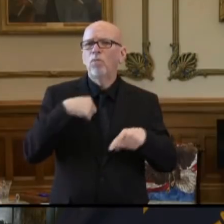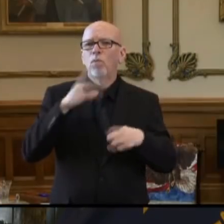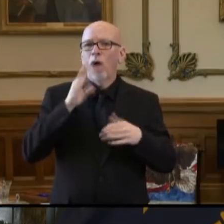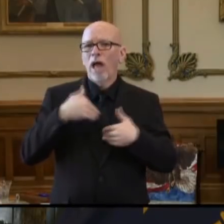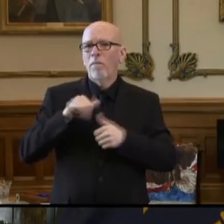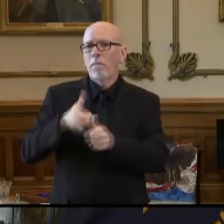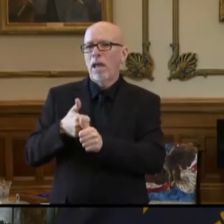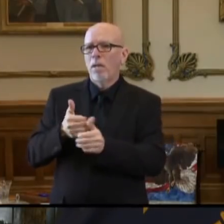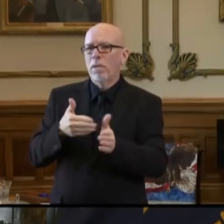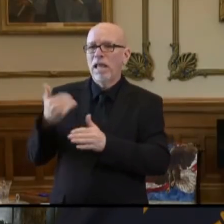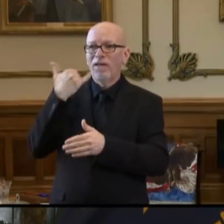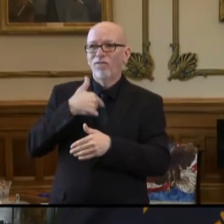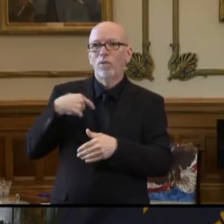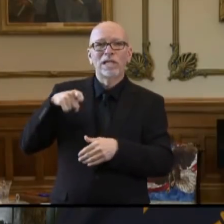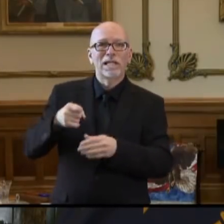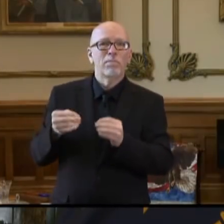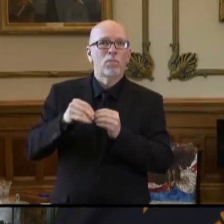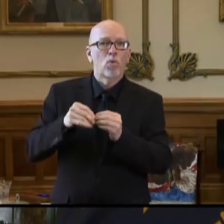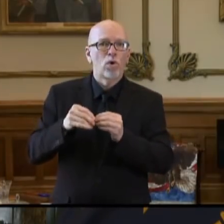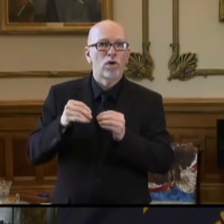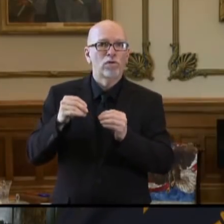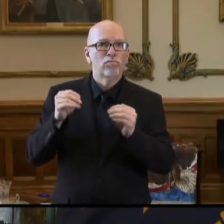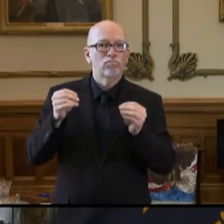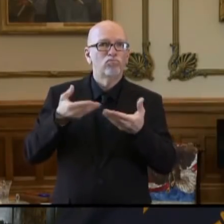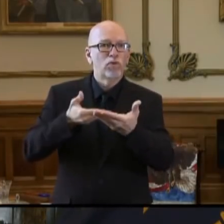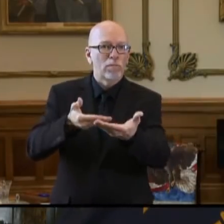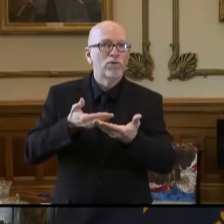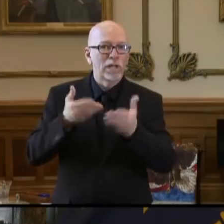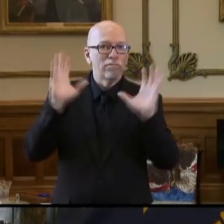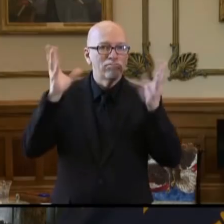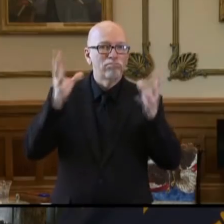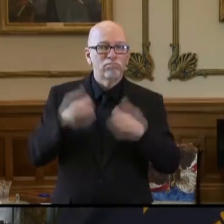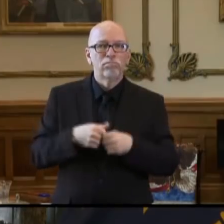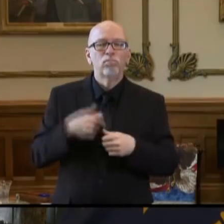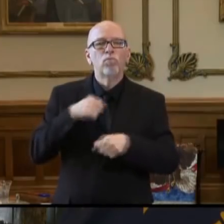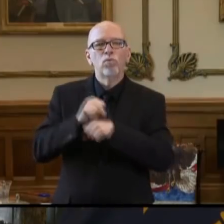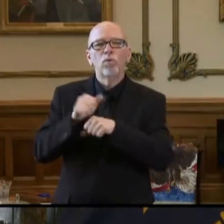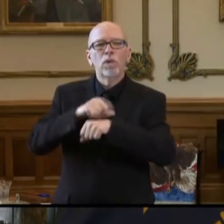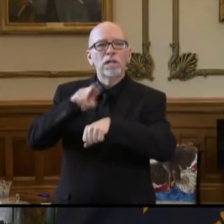CONVALESCENT CARE. SO OUR EMBED SYSTEM IS READY AND WE'RE WORKING ON ADDITIONAL PLANS SHOULD ADDITIONAL